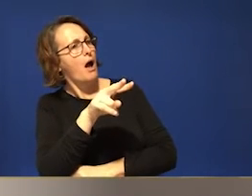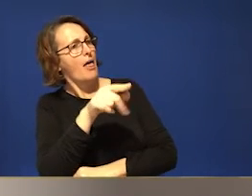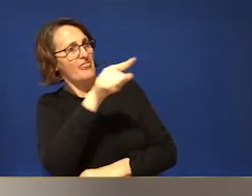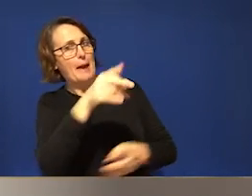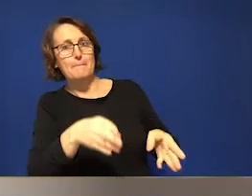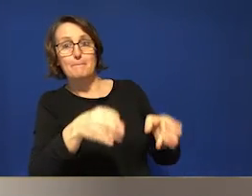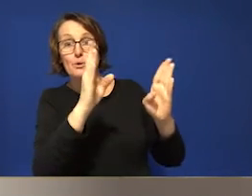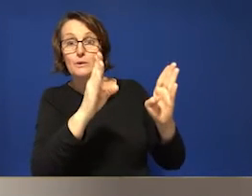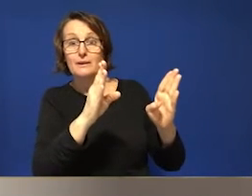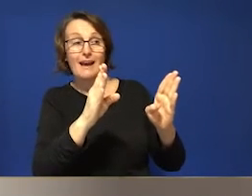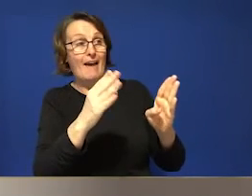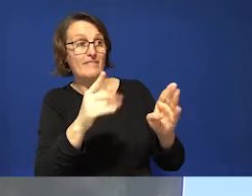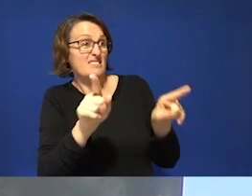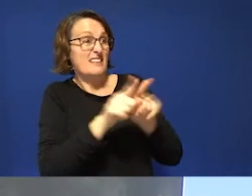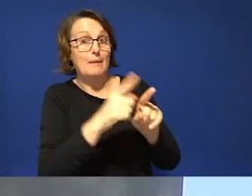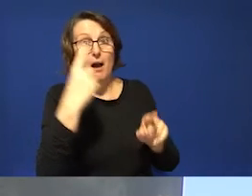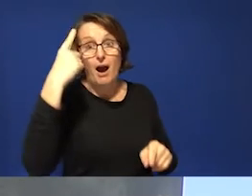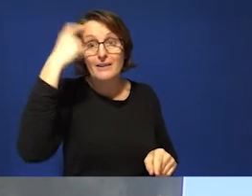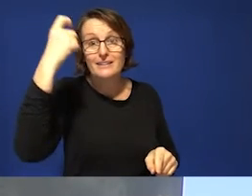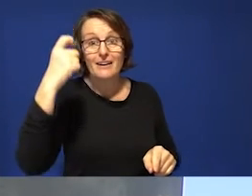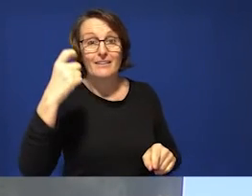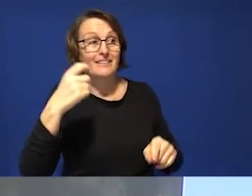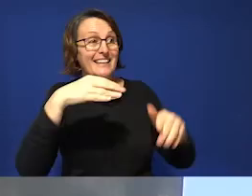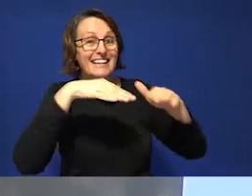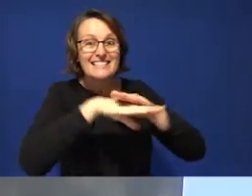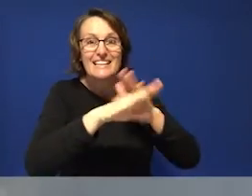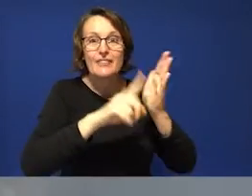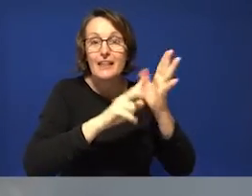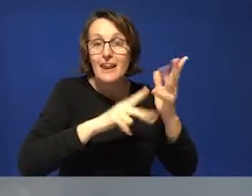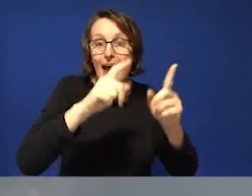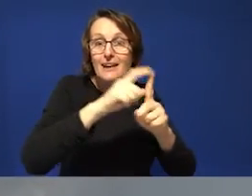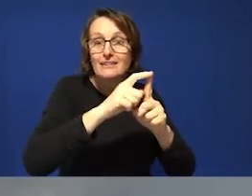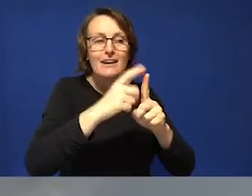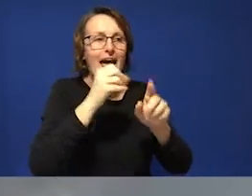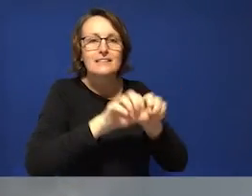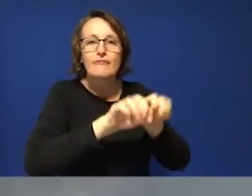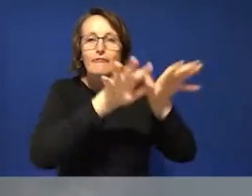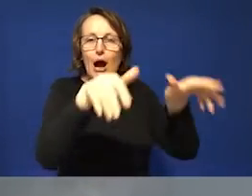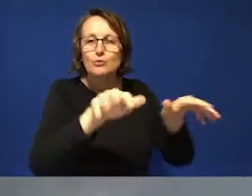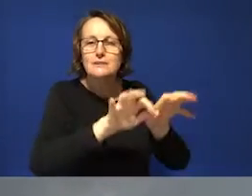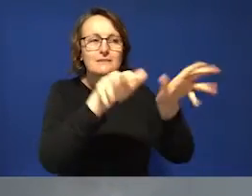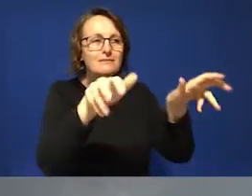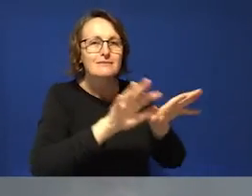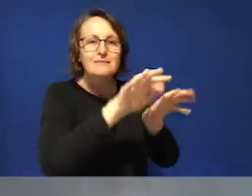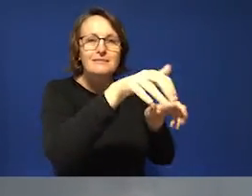And that's a building that it's similar ideas, it's bit embedded in the landform. It's got a series of fountains and terraces.